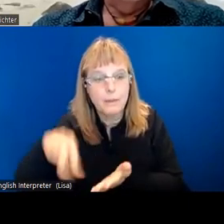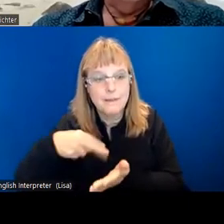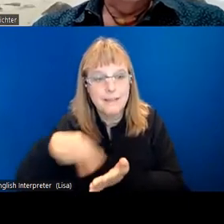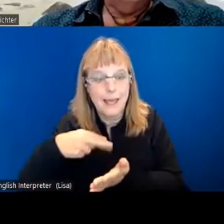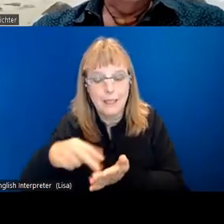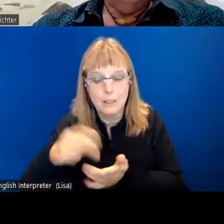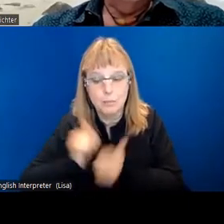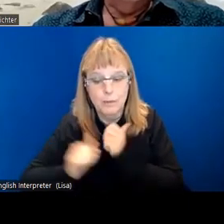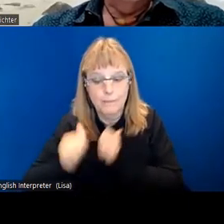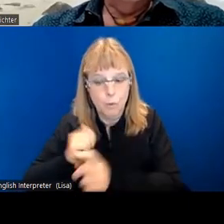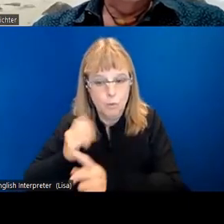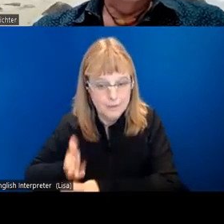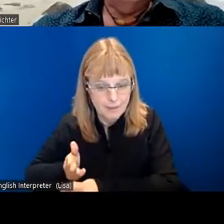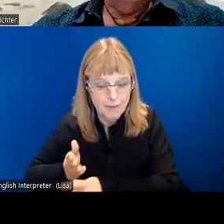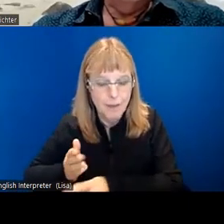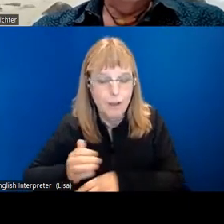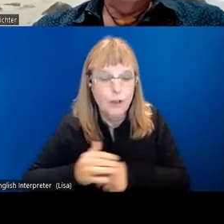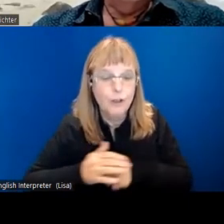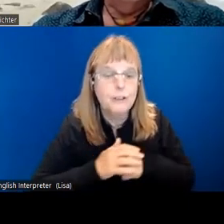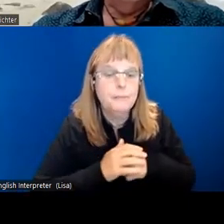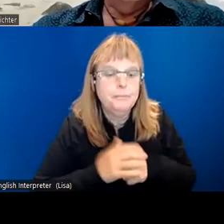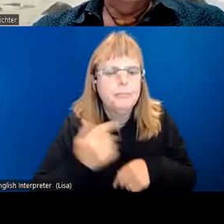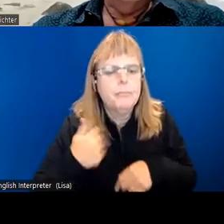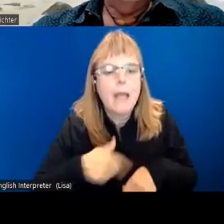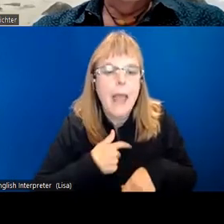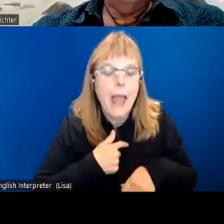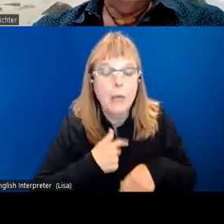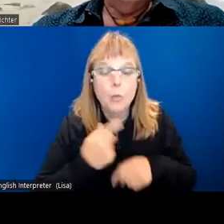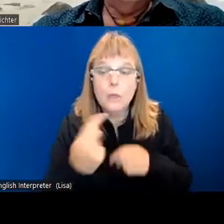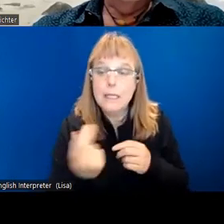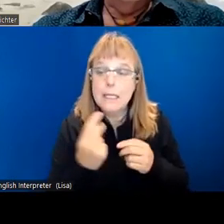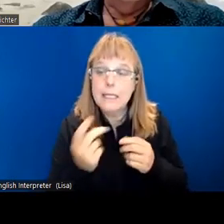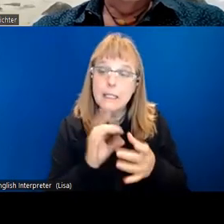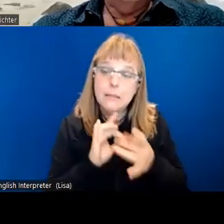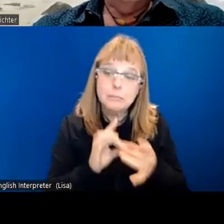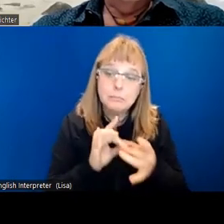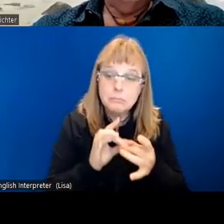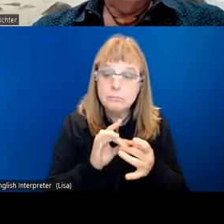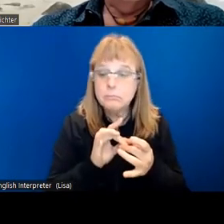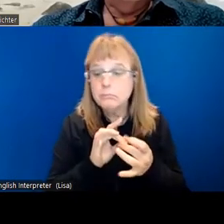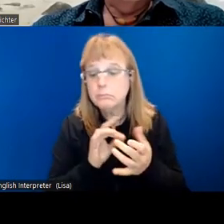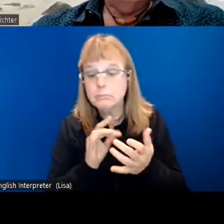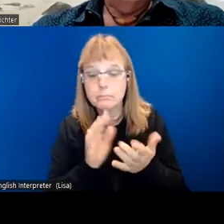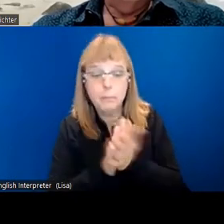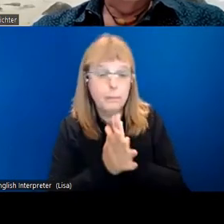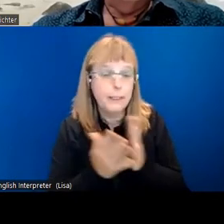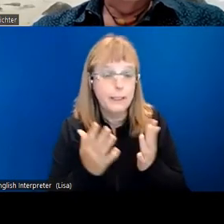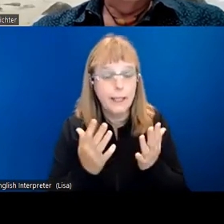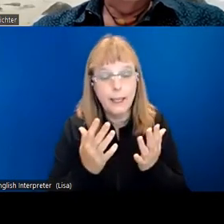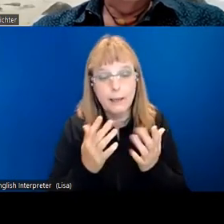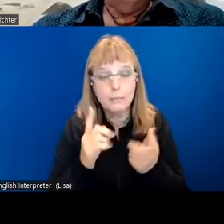And we struck up a relationship, we became very friendly, we meet for coffee.